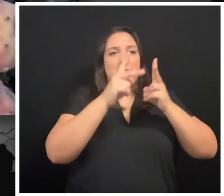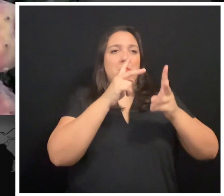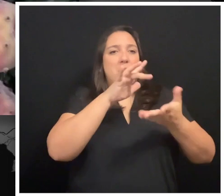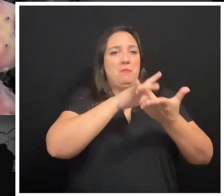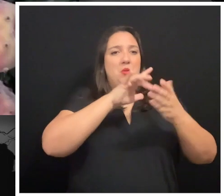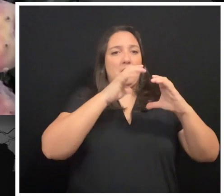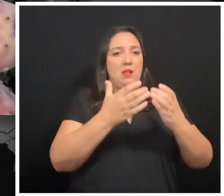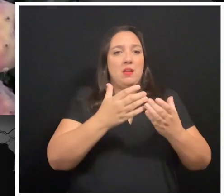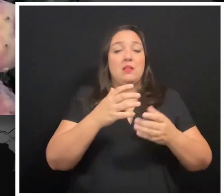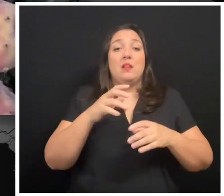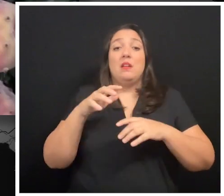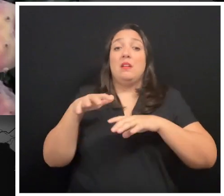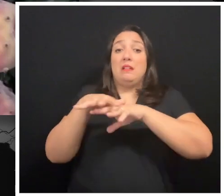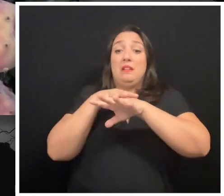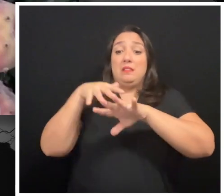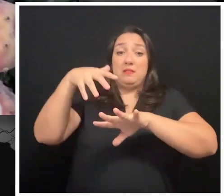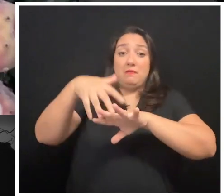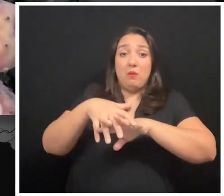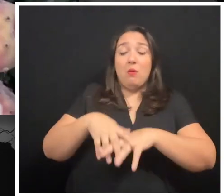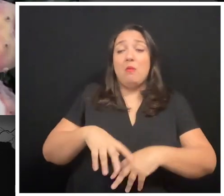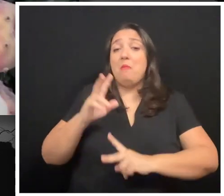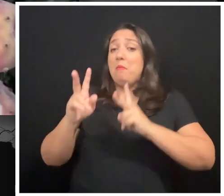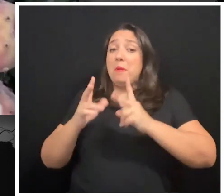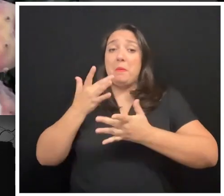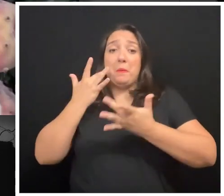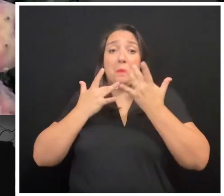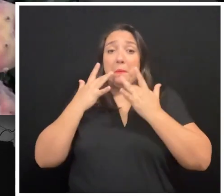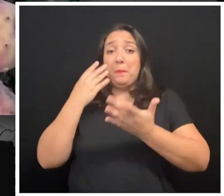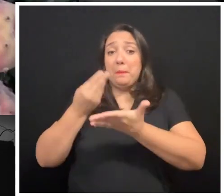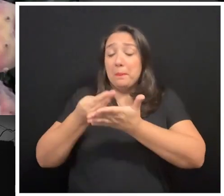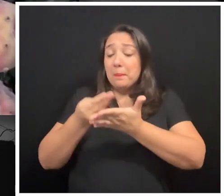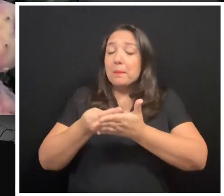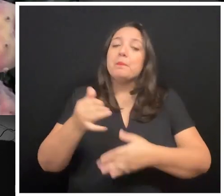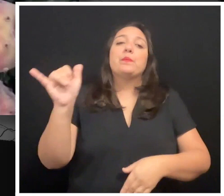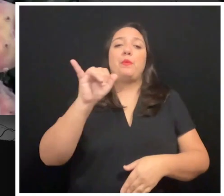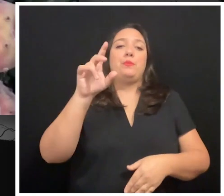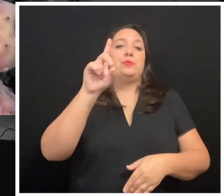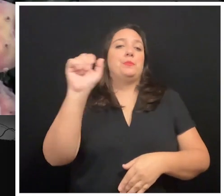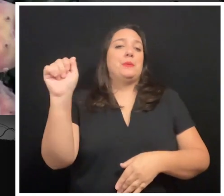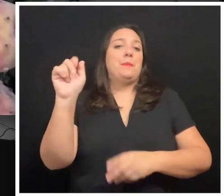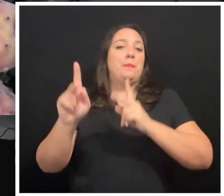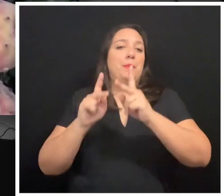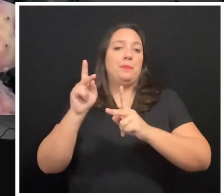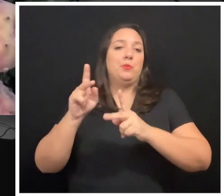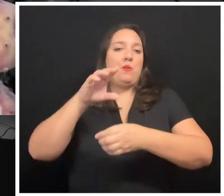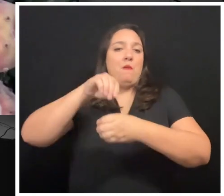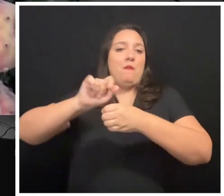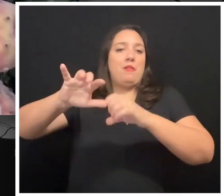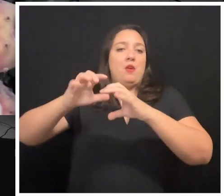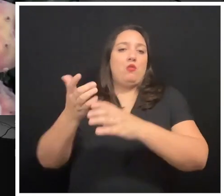Indigenous folks, folks without money, and then of course disabled people kind of fall in that disposable category.